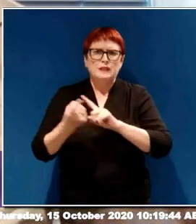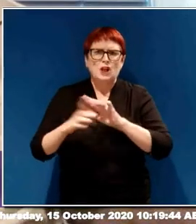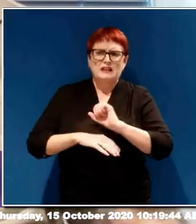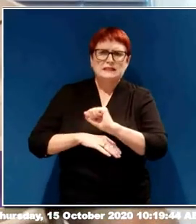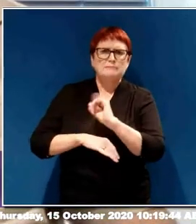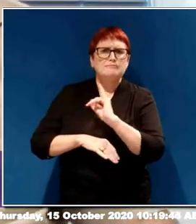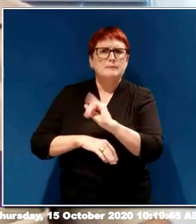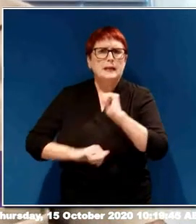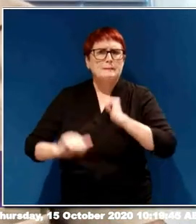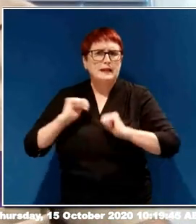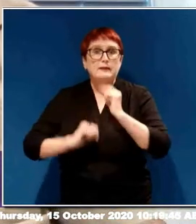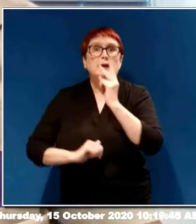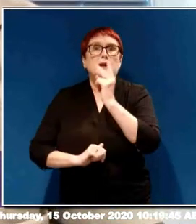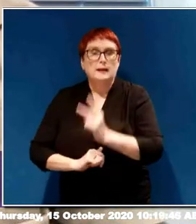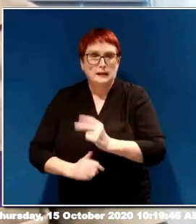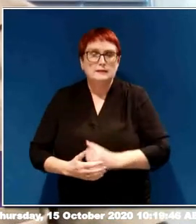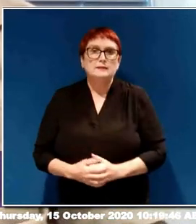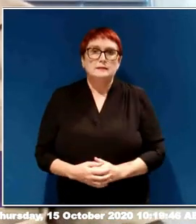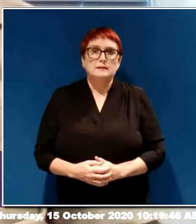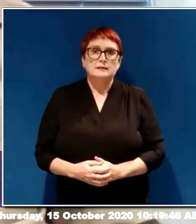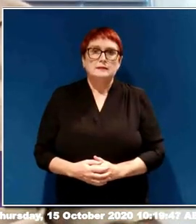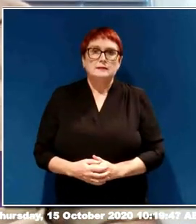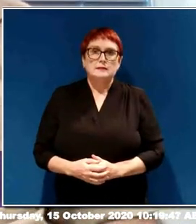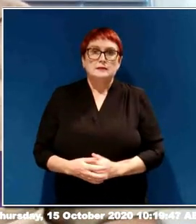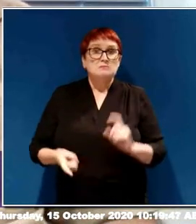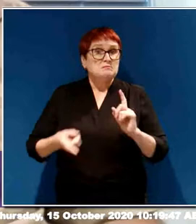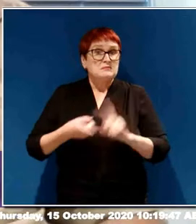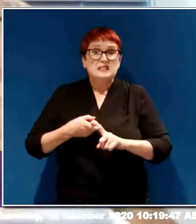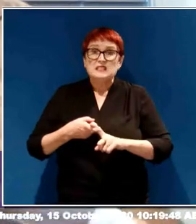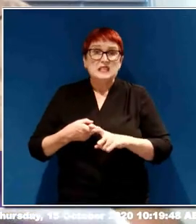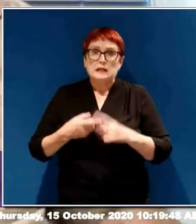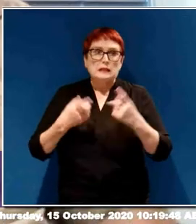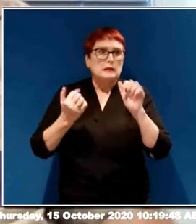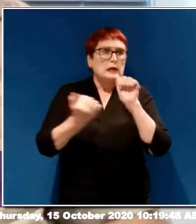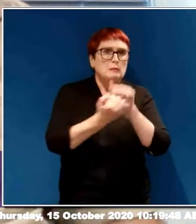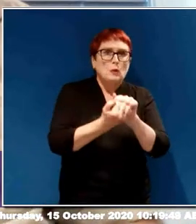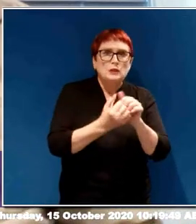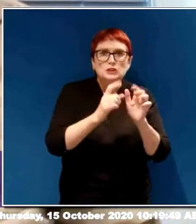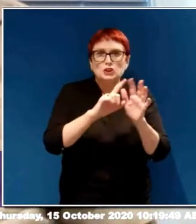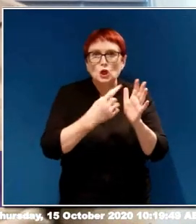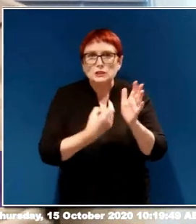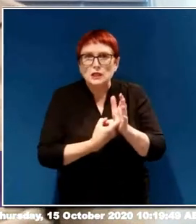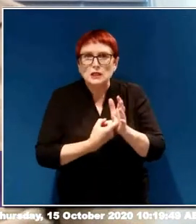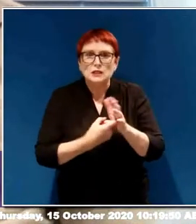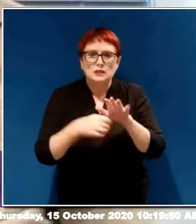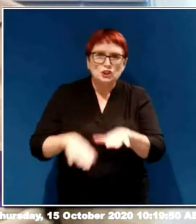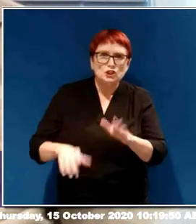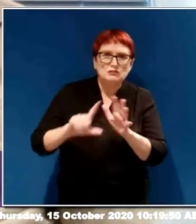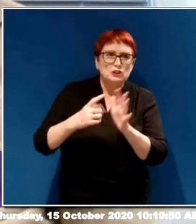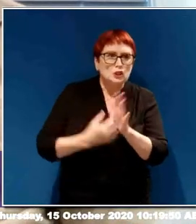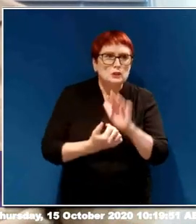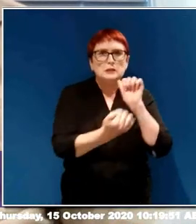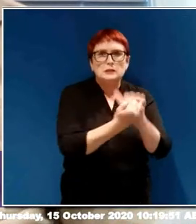During all that, we're still taking him to doctors, to a paediatrician. I remember that year we took him to a paediatrician.